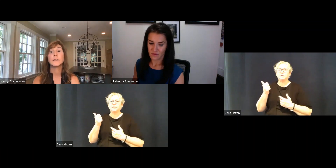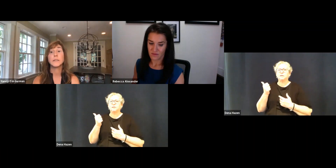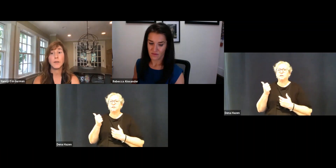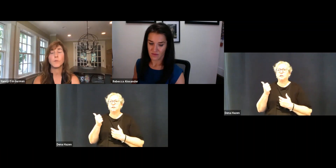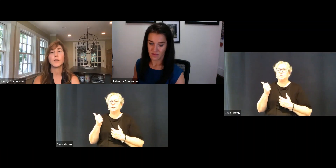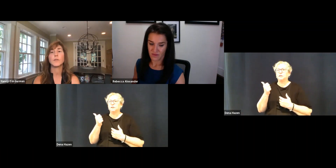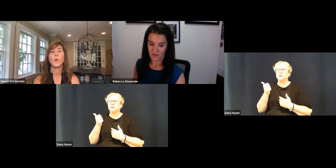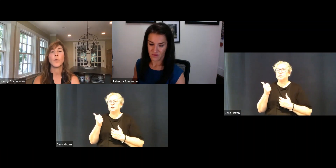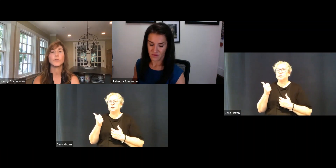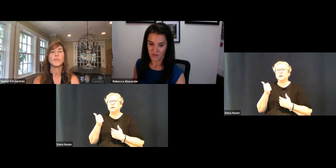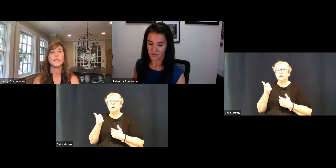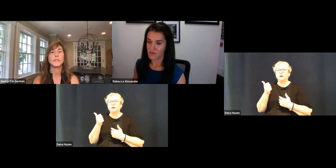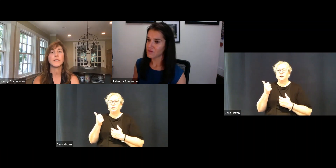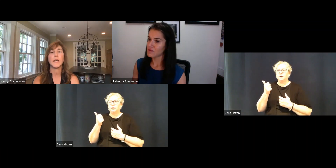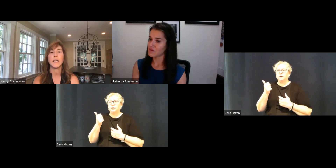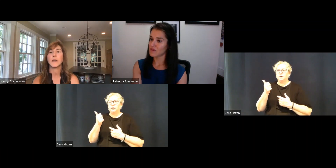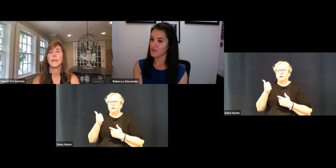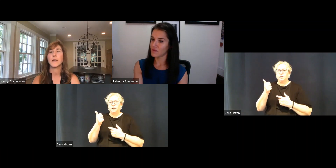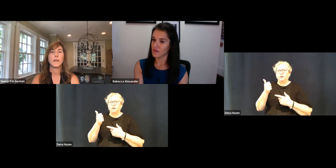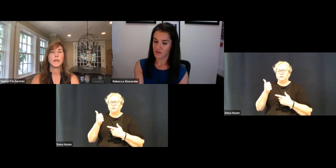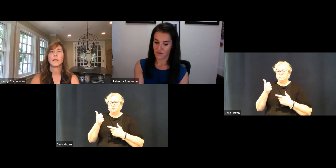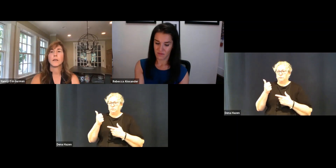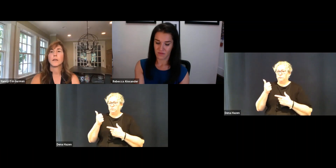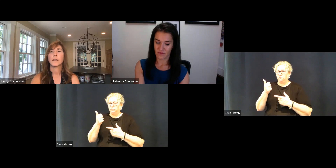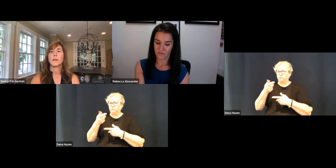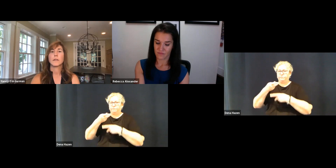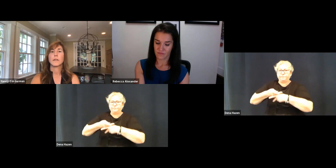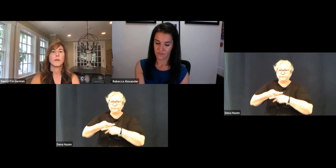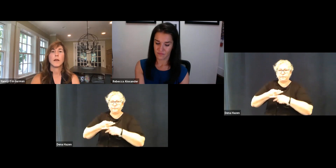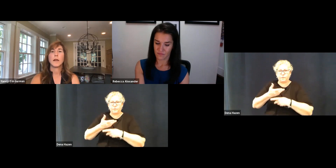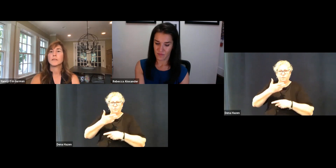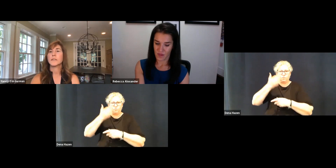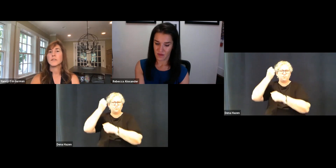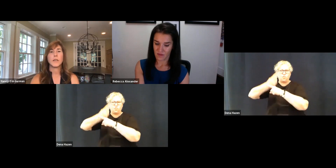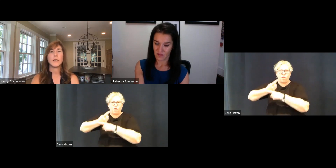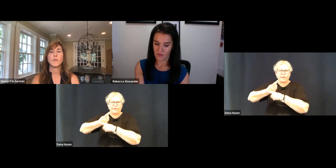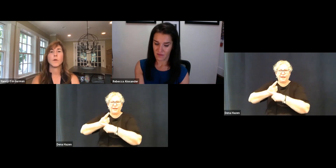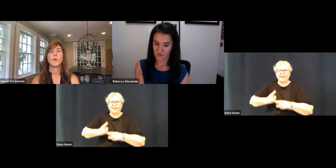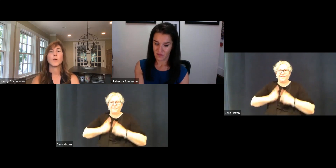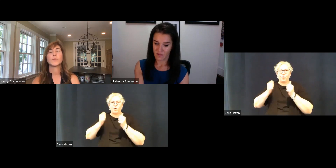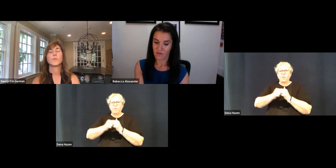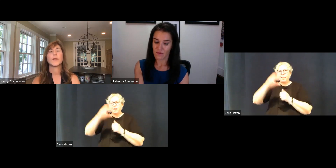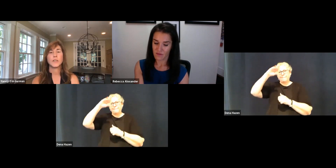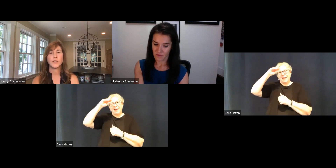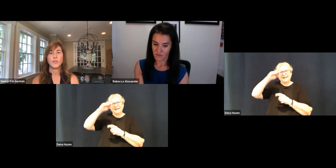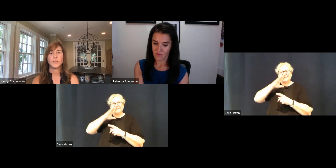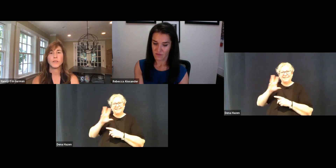living with an older 68-year-old person with Usher?